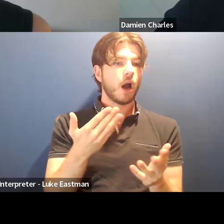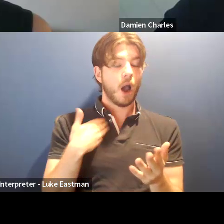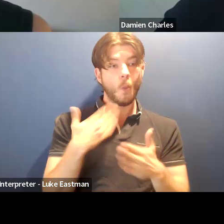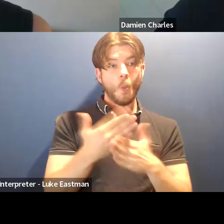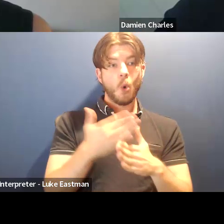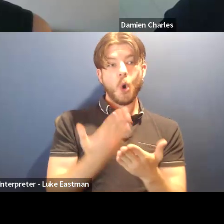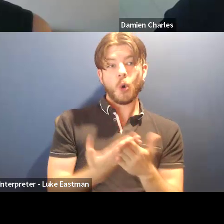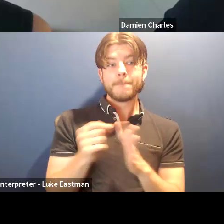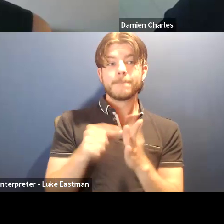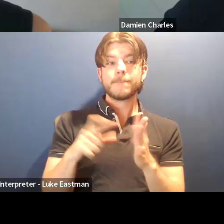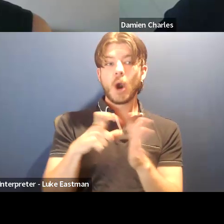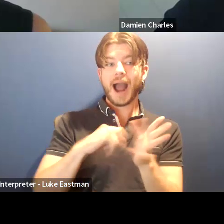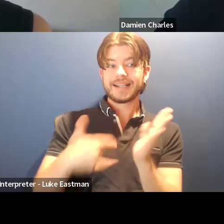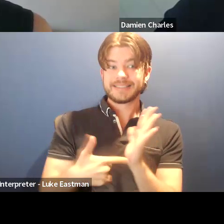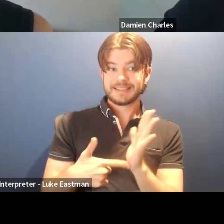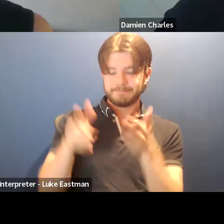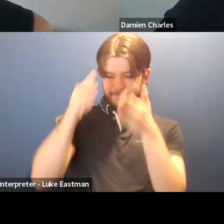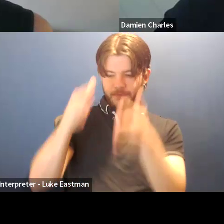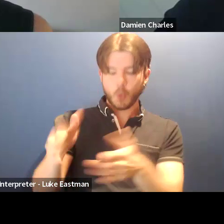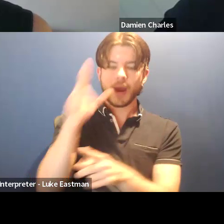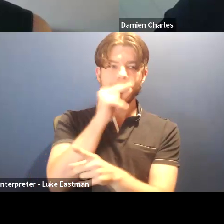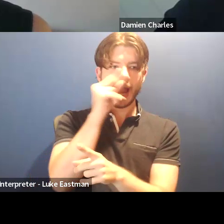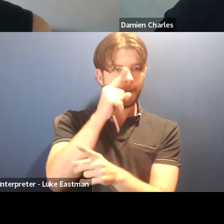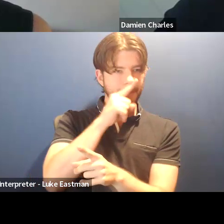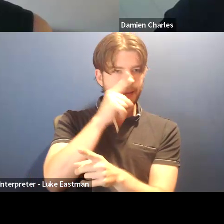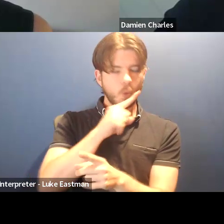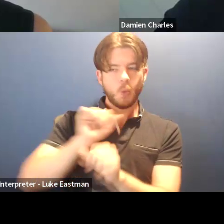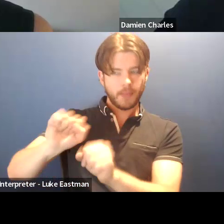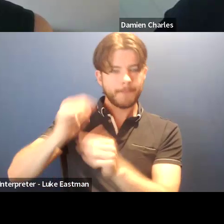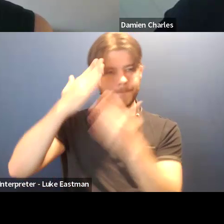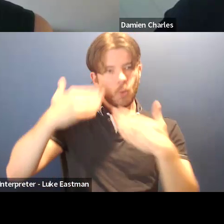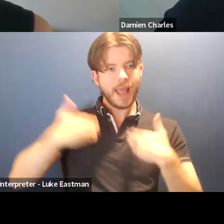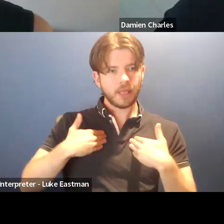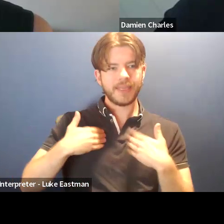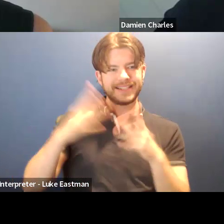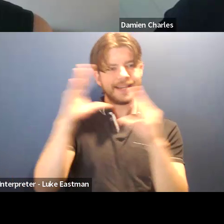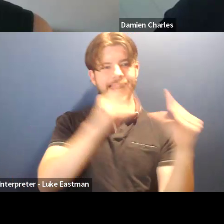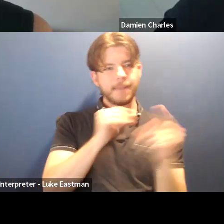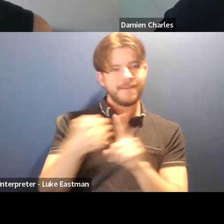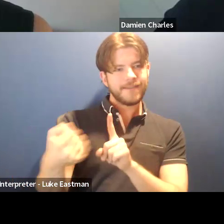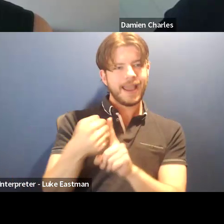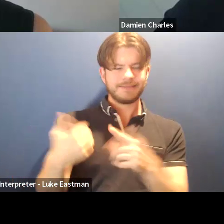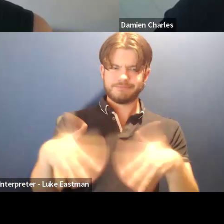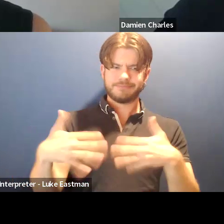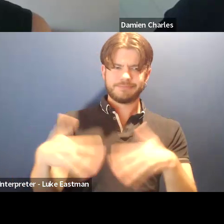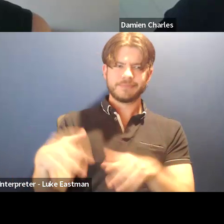for young people, focusing on mental health and the effects of sleep and how